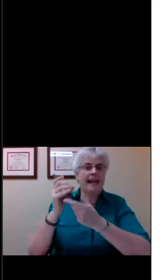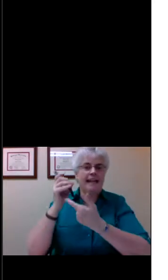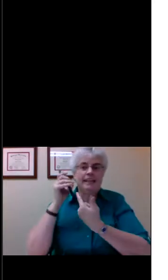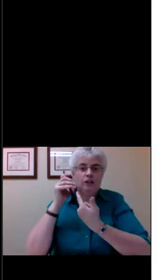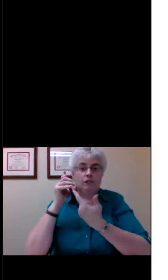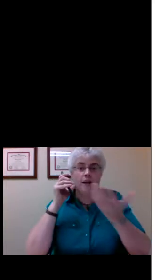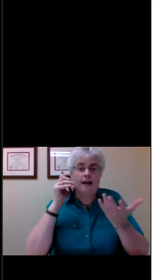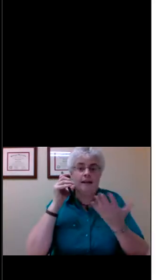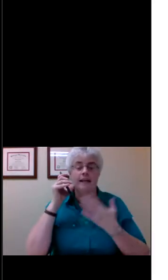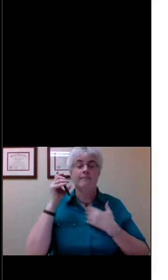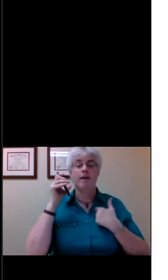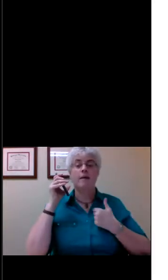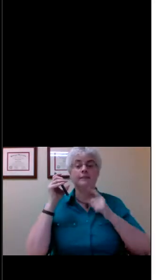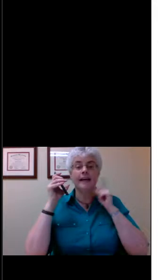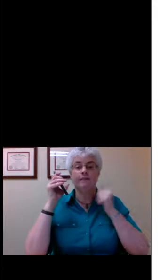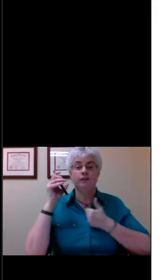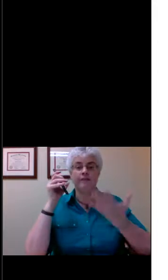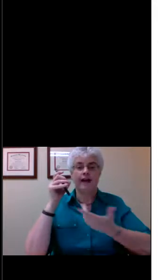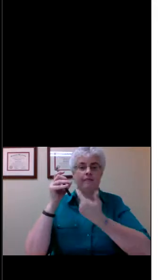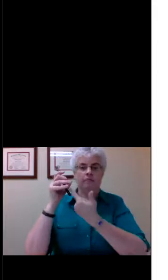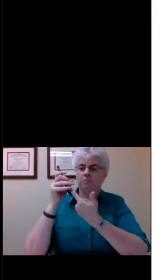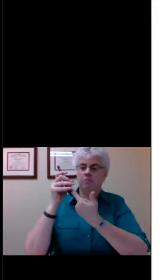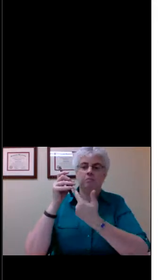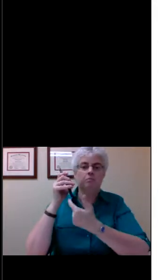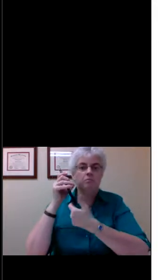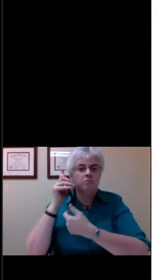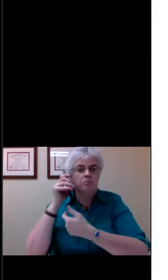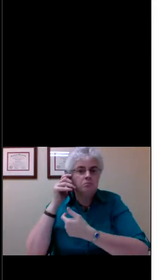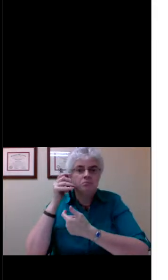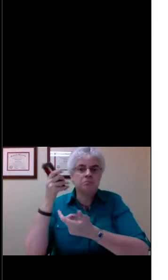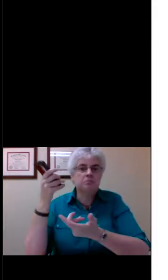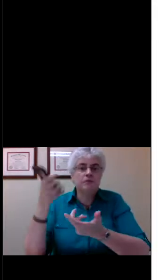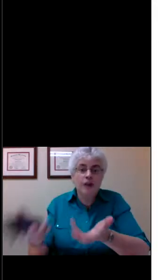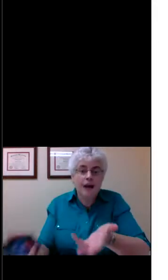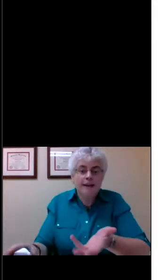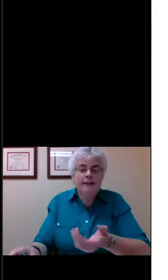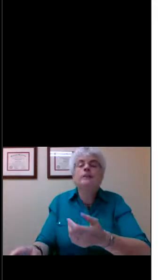smart phone. I can't just talk over the phone if I'm a Deaf survivor, right? It's